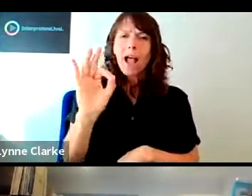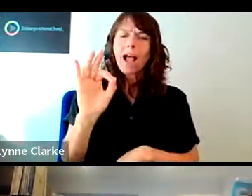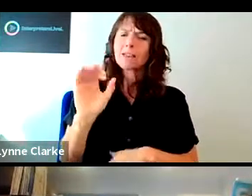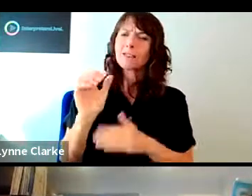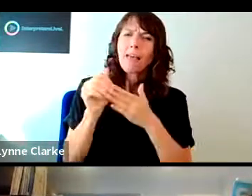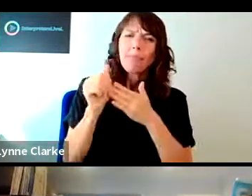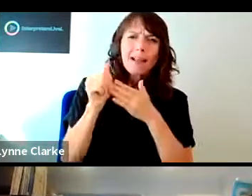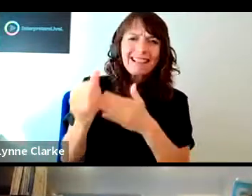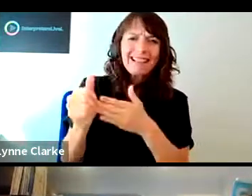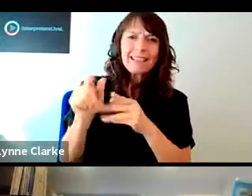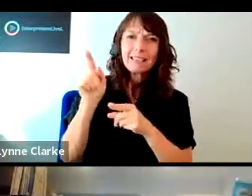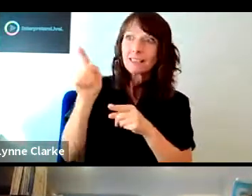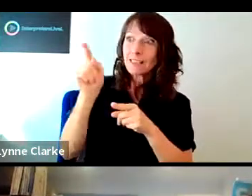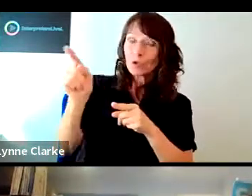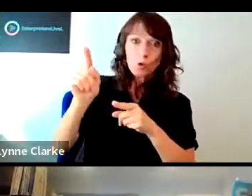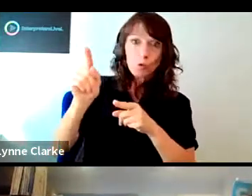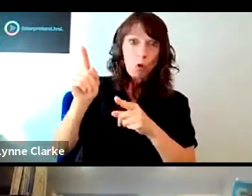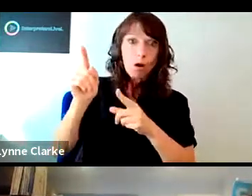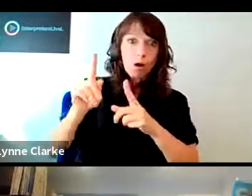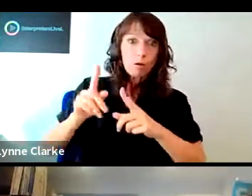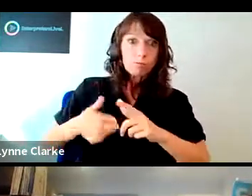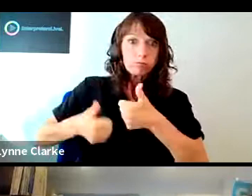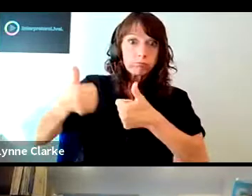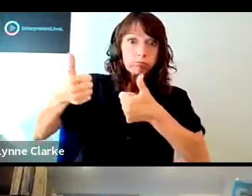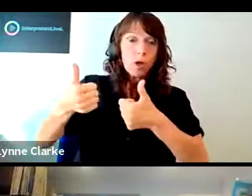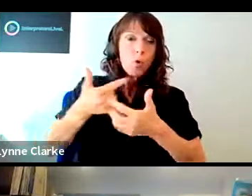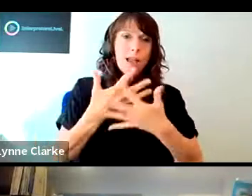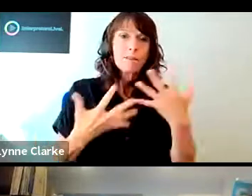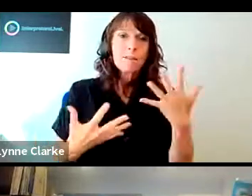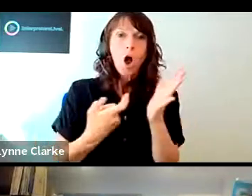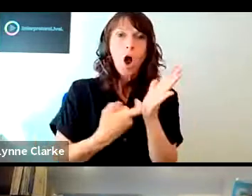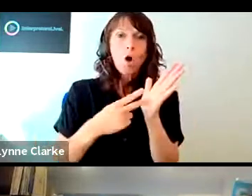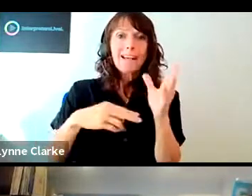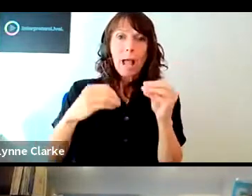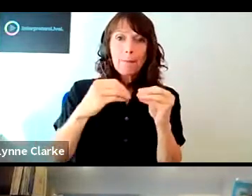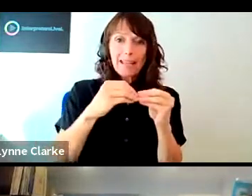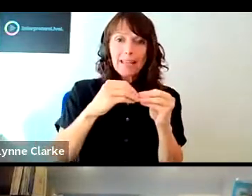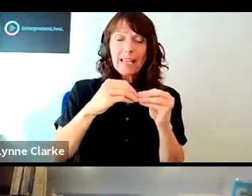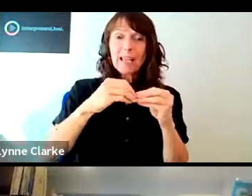the difference. You have multiple here, you've got RNIB. You've got, you know what Steve is doing,